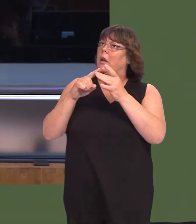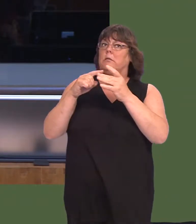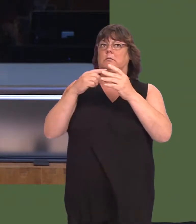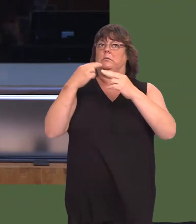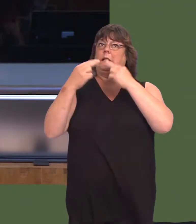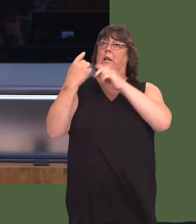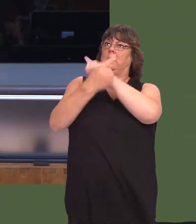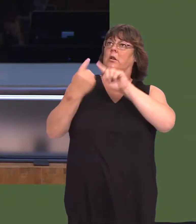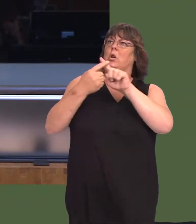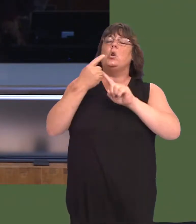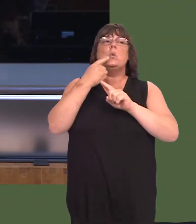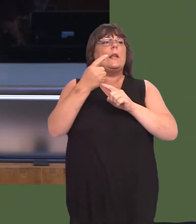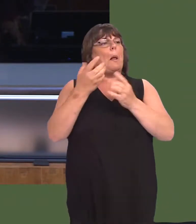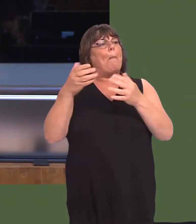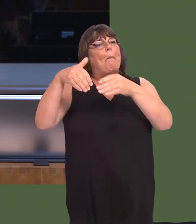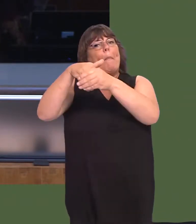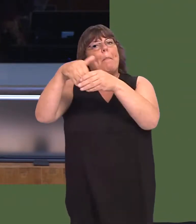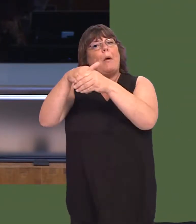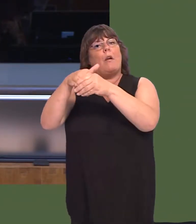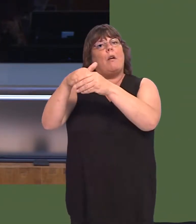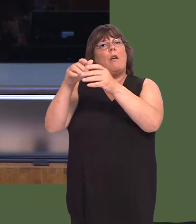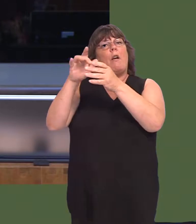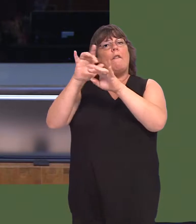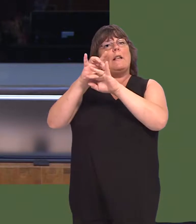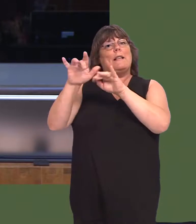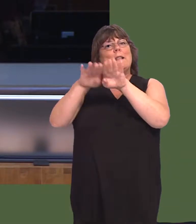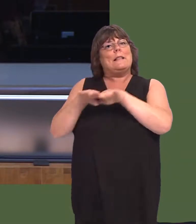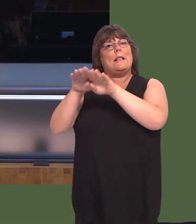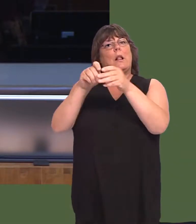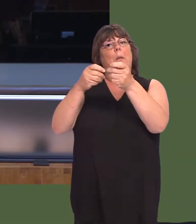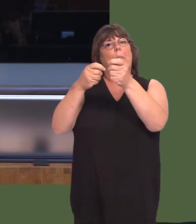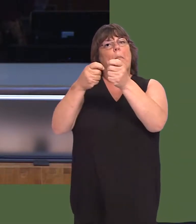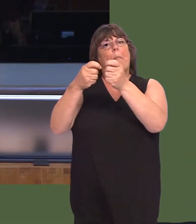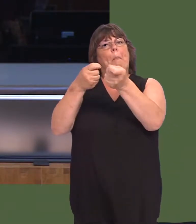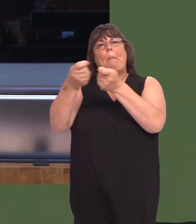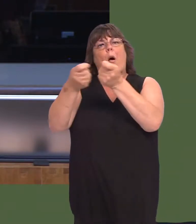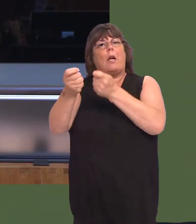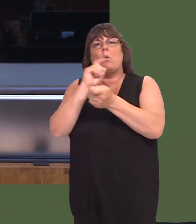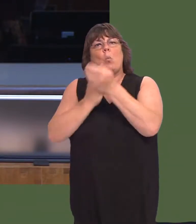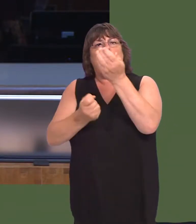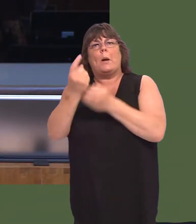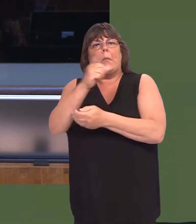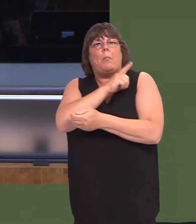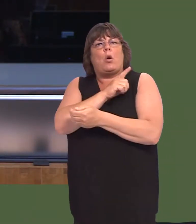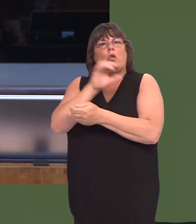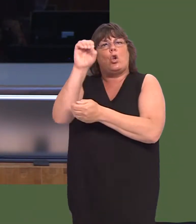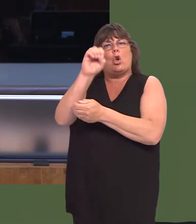single market would be incompatible with the EU referendum result. Will you now provide clarity?